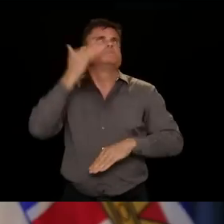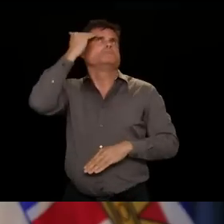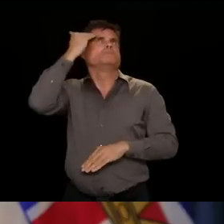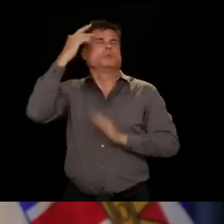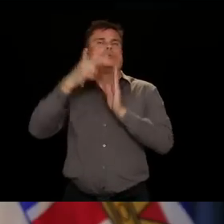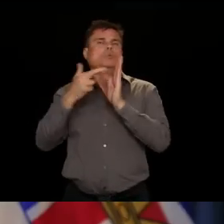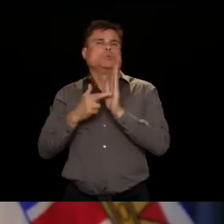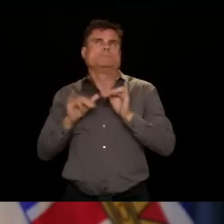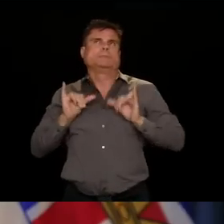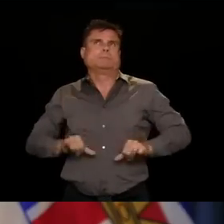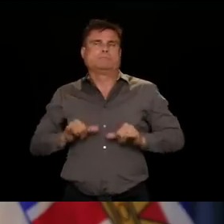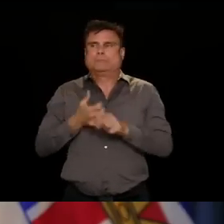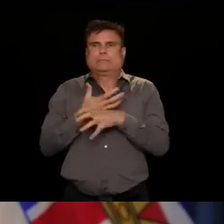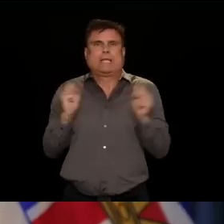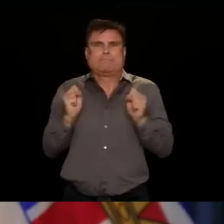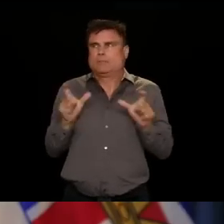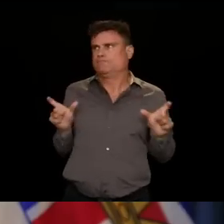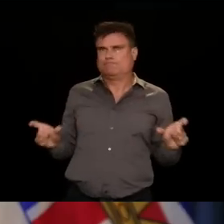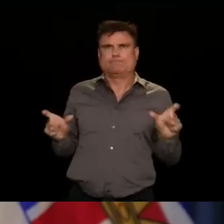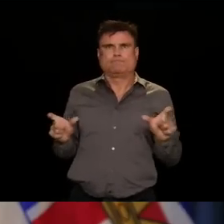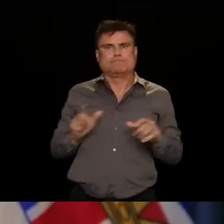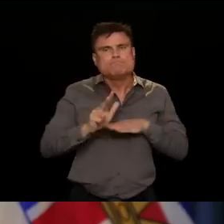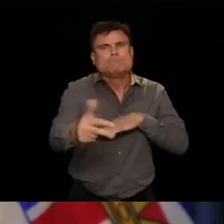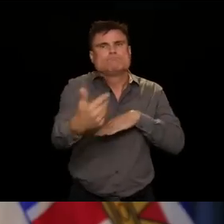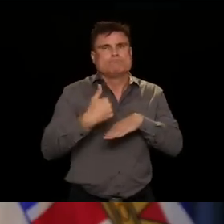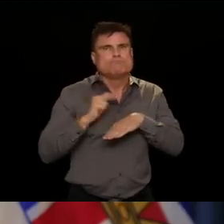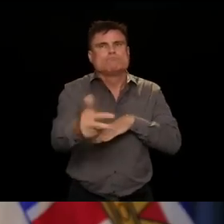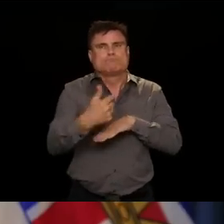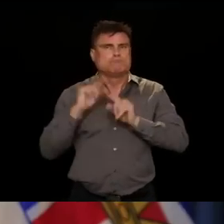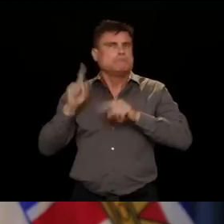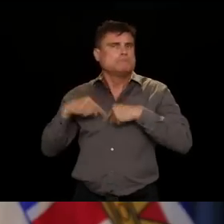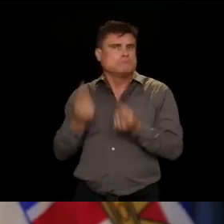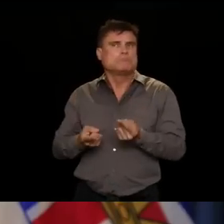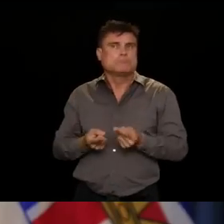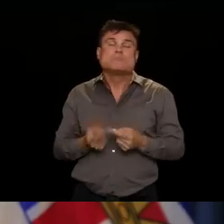to have safe physical distancing when they are in the US.